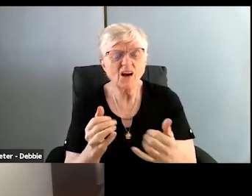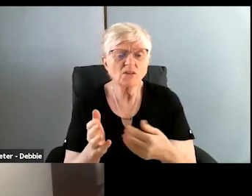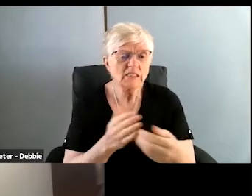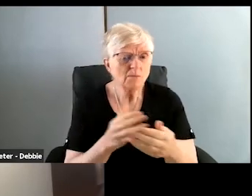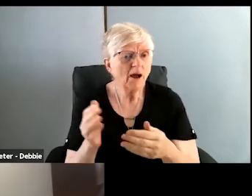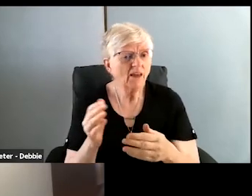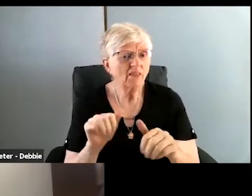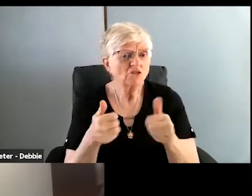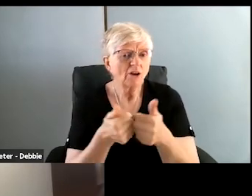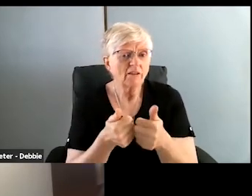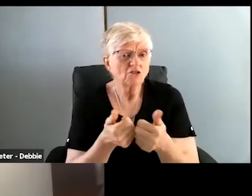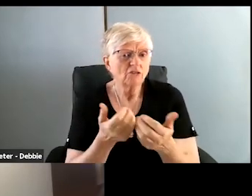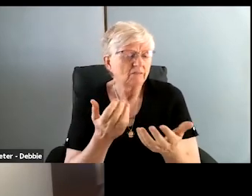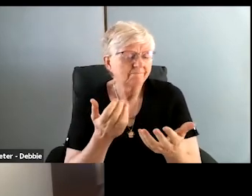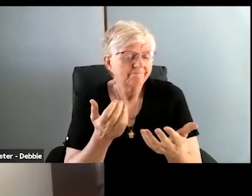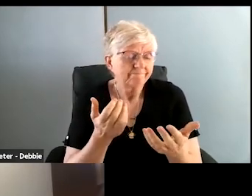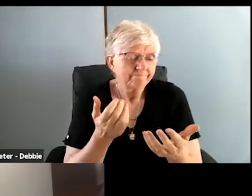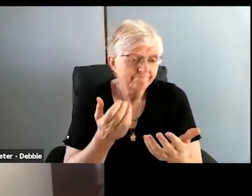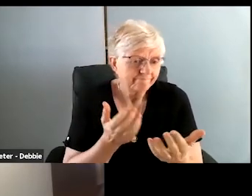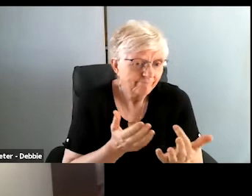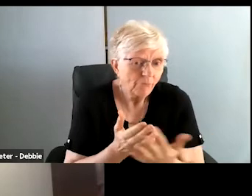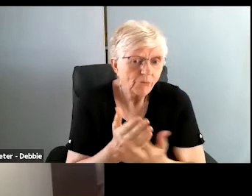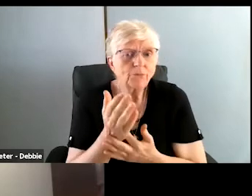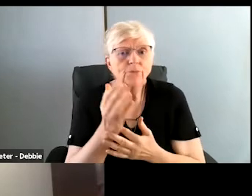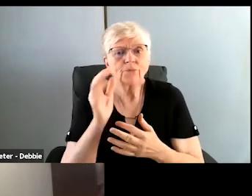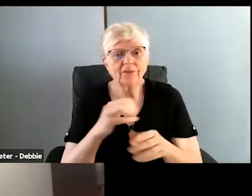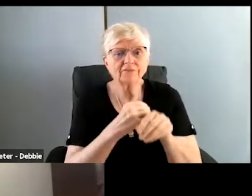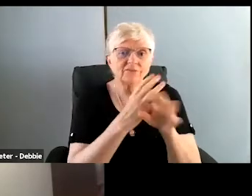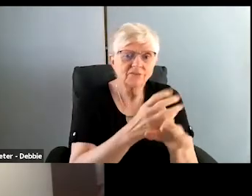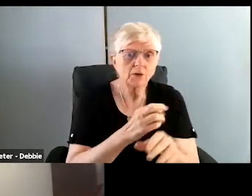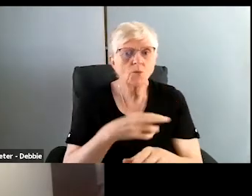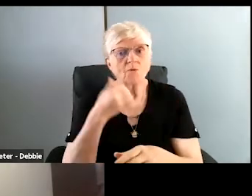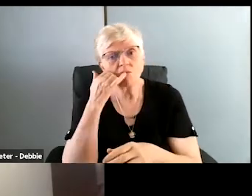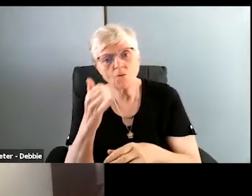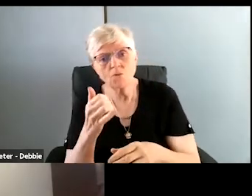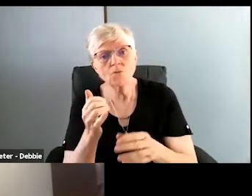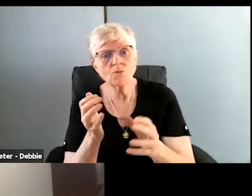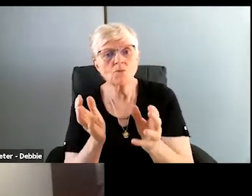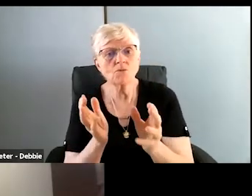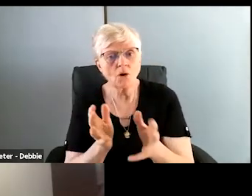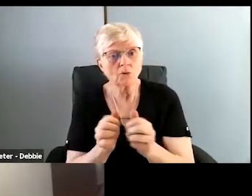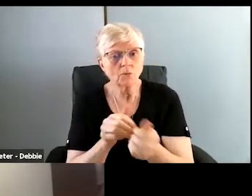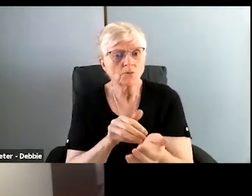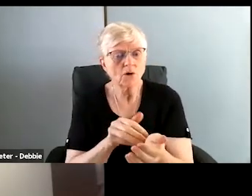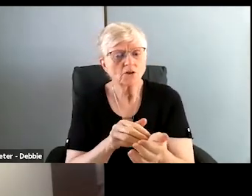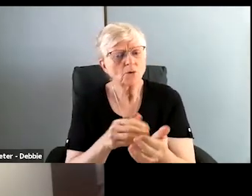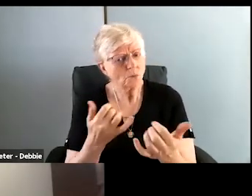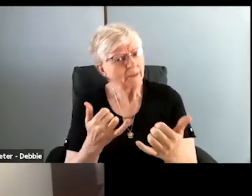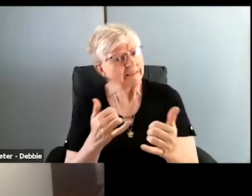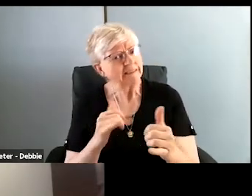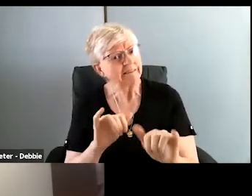NOW, DESPITE THE CHALLENGES THAT COULD BE EXPERIENCED EXPERIENCED THROUGH THIS MODE THROUGH THIS MODE OF SERVICE PROVISION, WE STILL FOUND THAT OF SERVICE PROVISION, WE STILL FOUND THAT THE MAJORITY